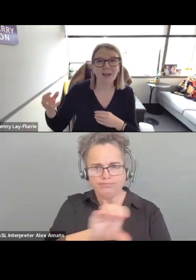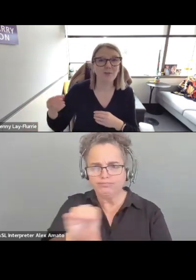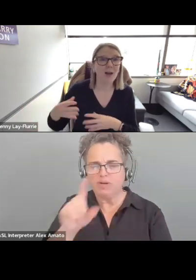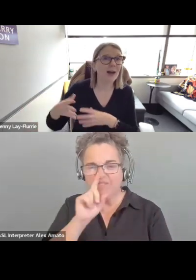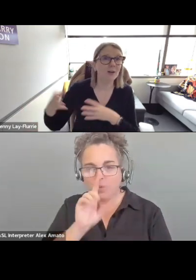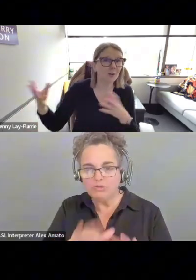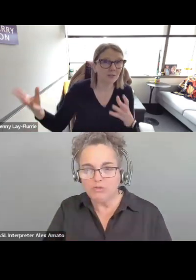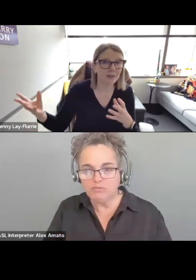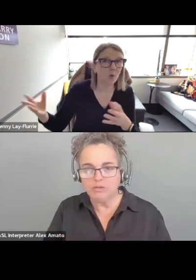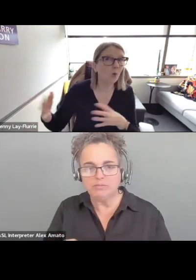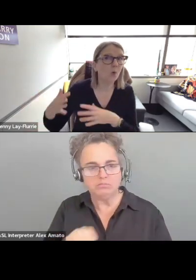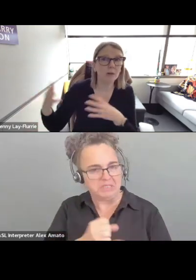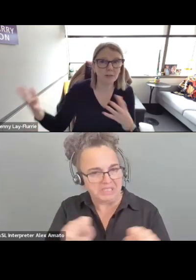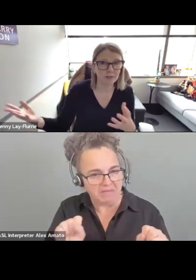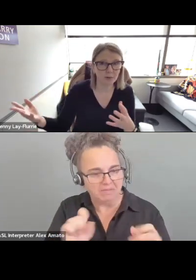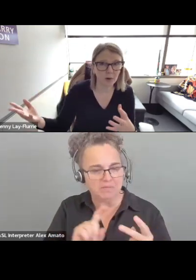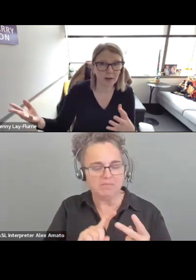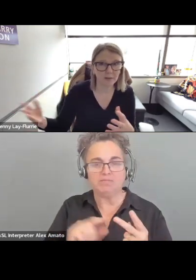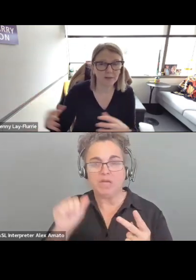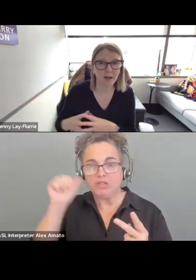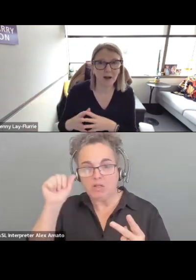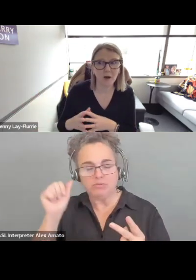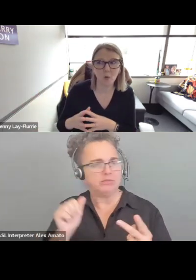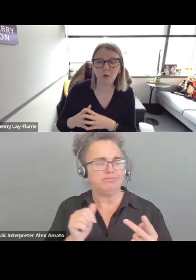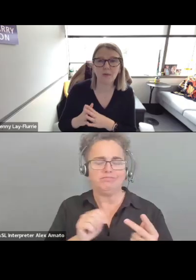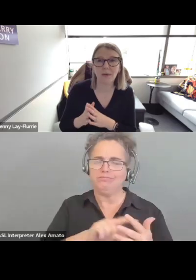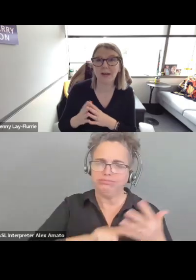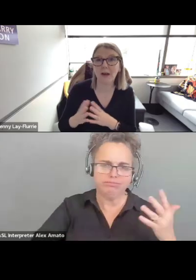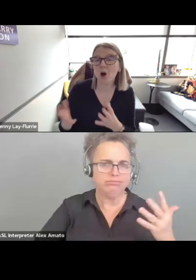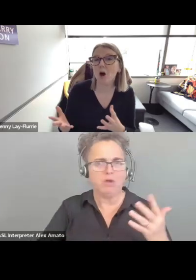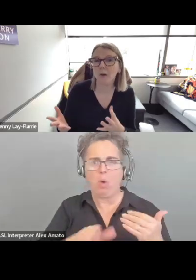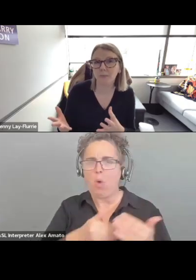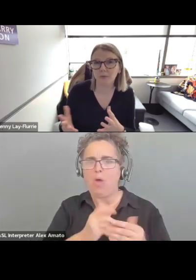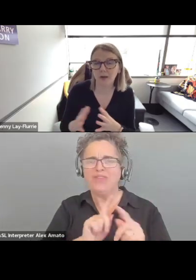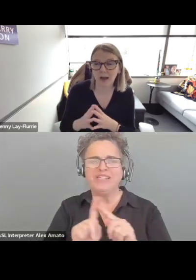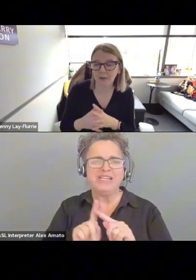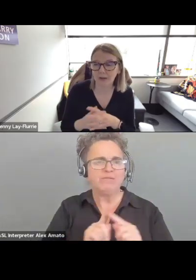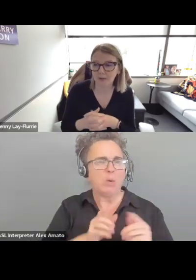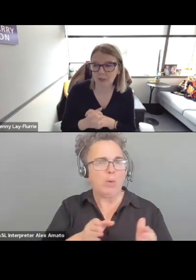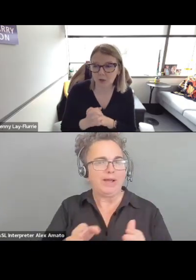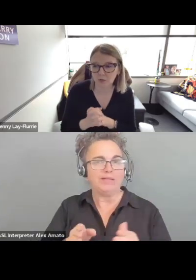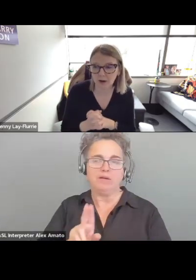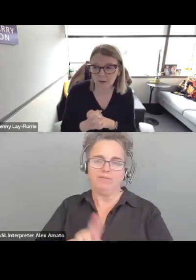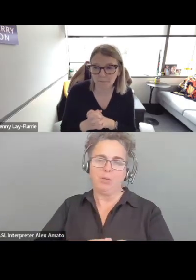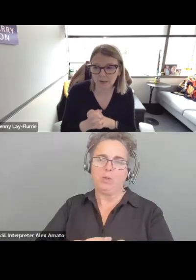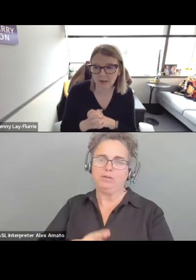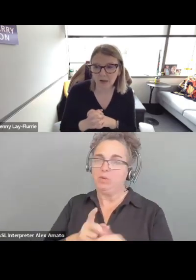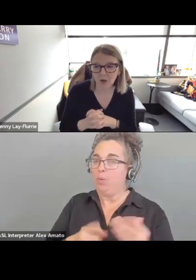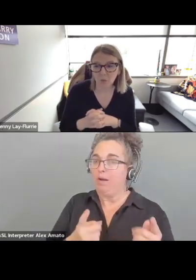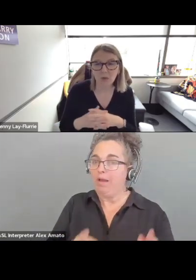and for adults in all of the different ways, all of the many harms that happen in the digital realm.